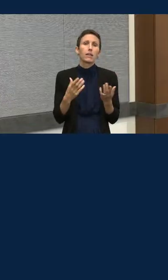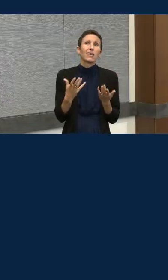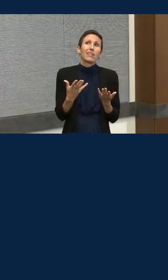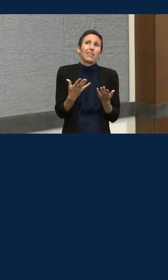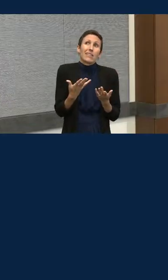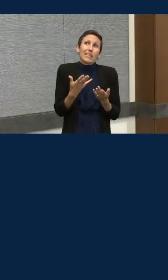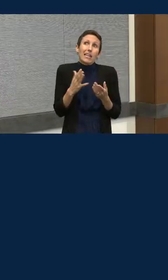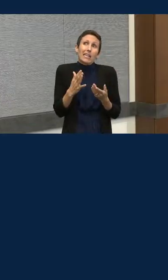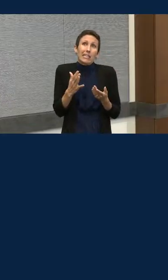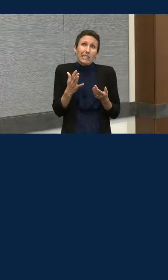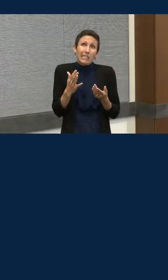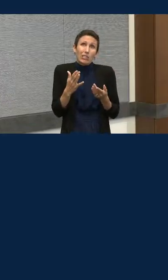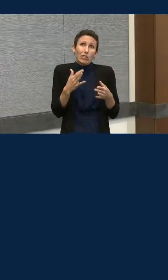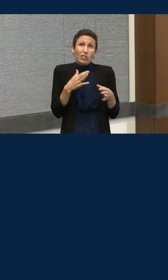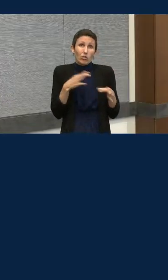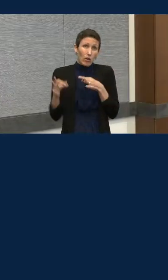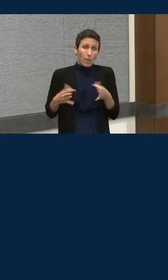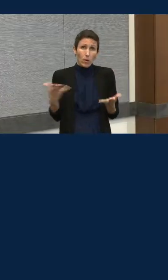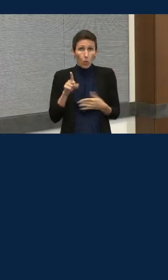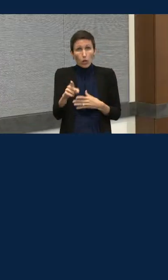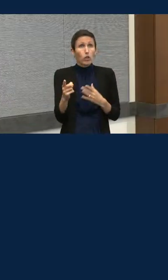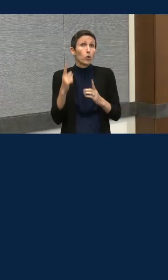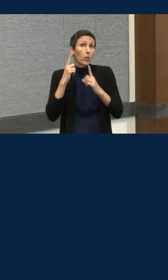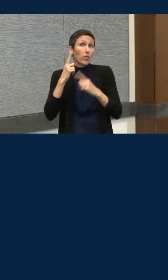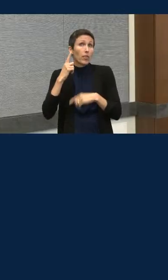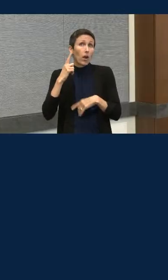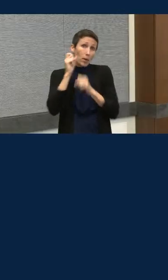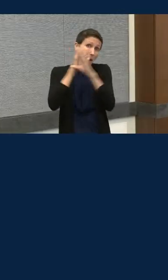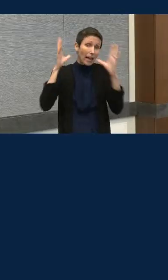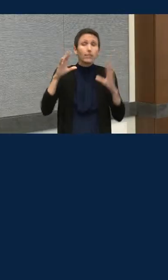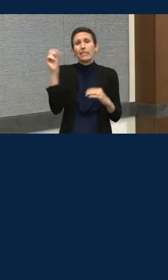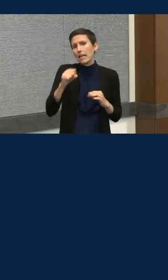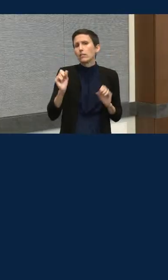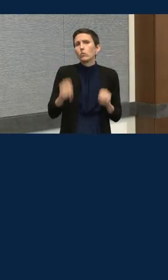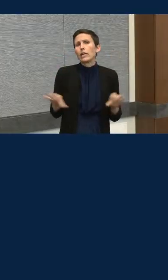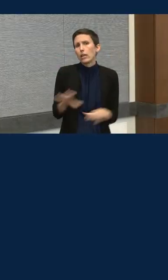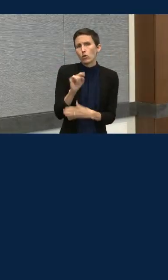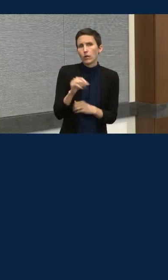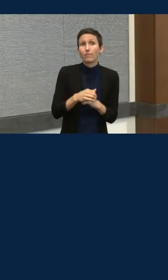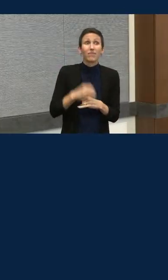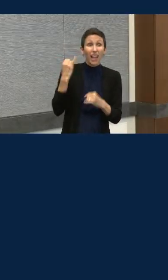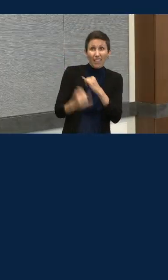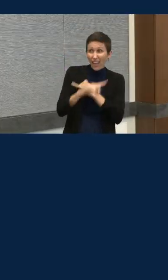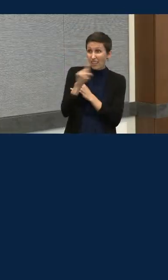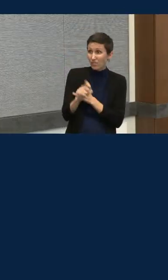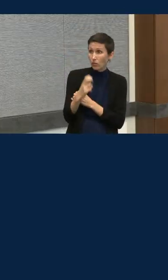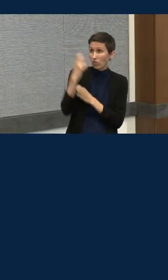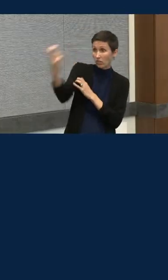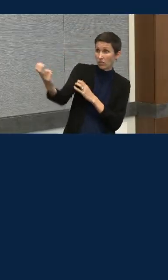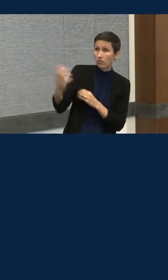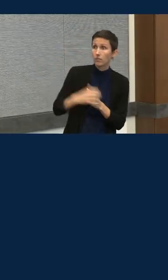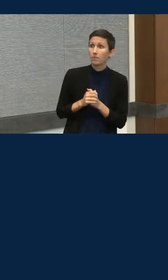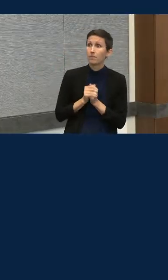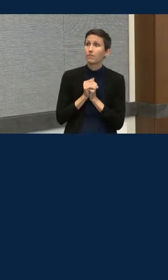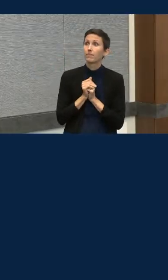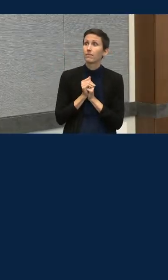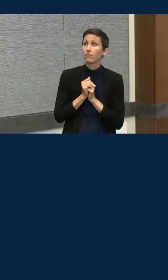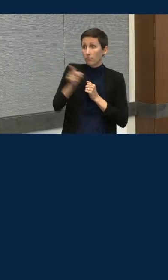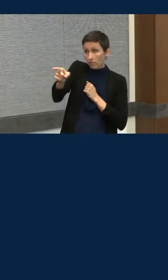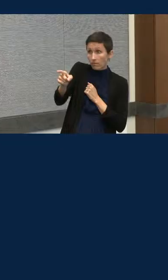what you described but it's never perfect because of dynamics.